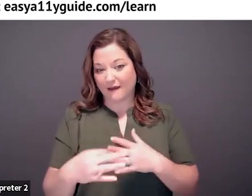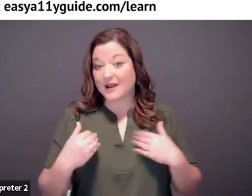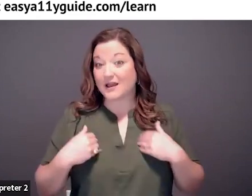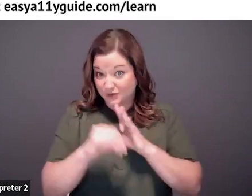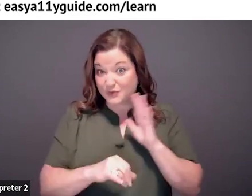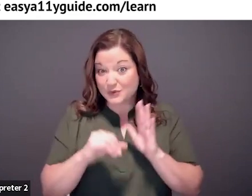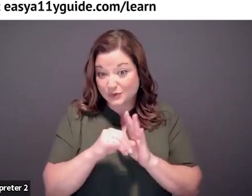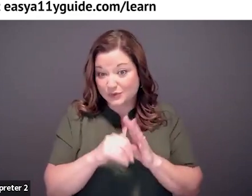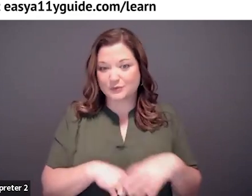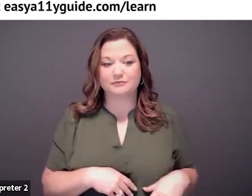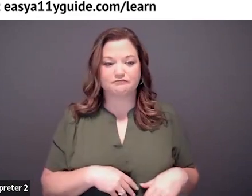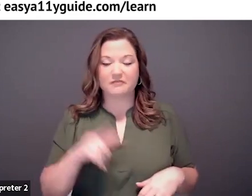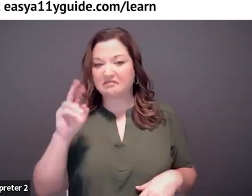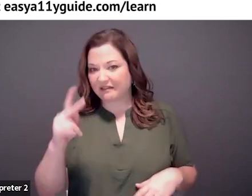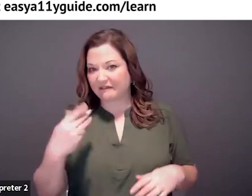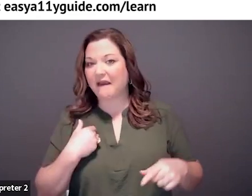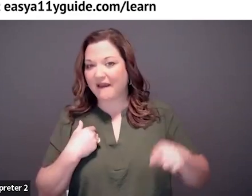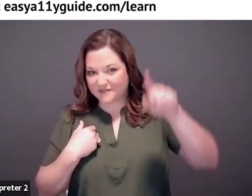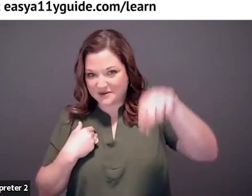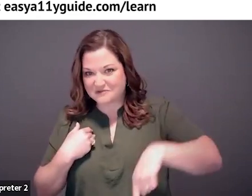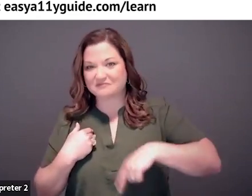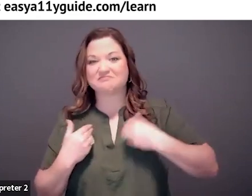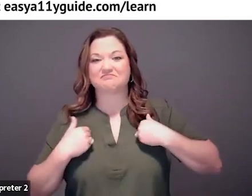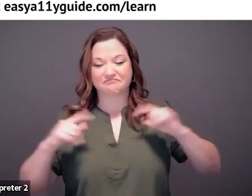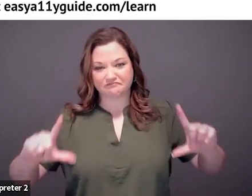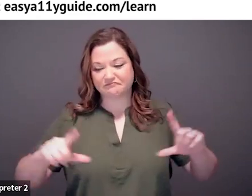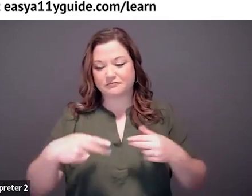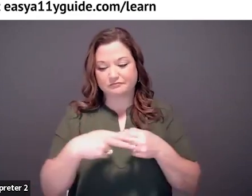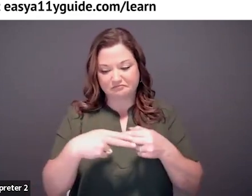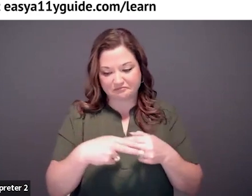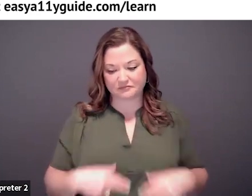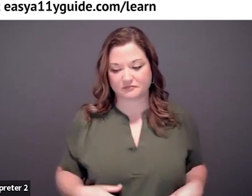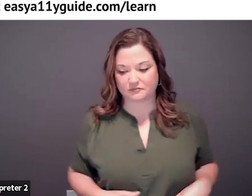in the slides and links for the presentation. We also have a website filled